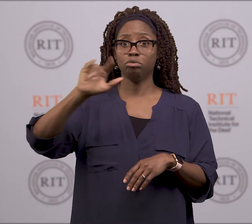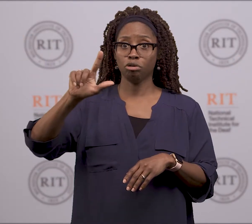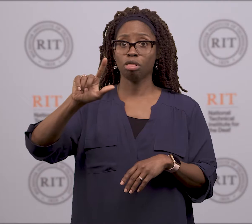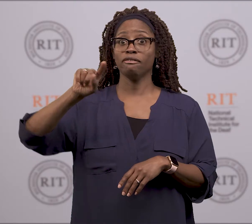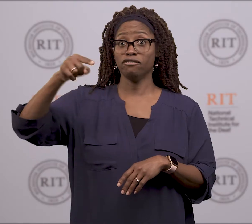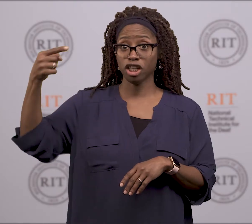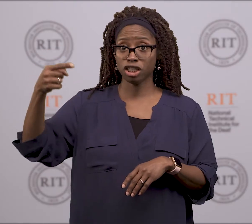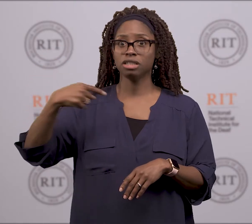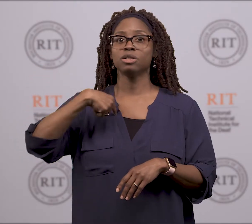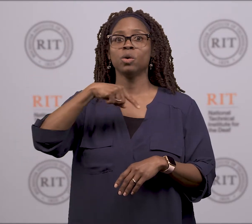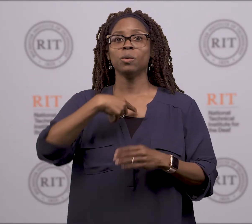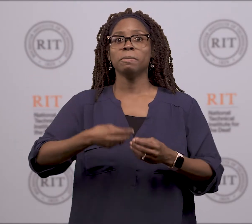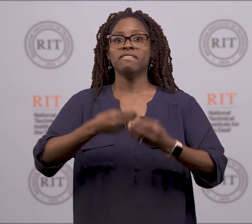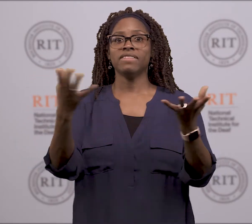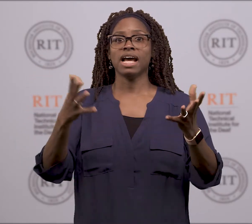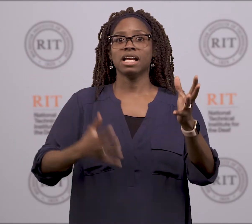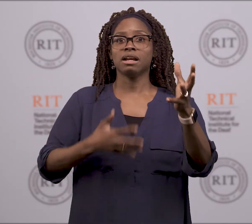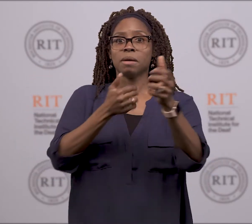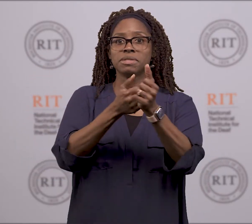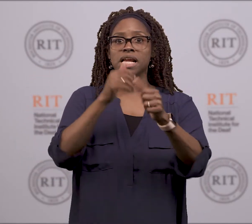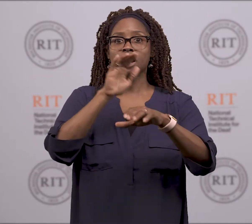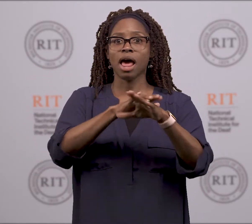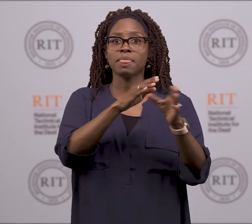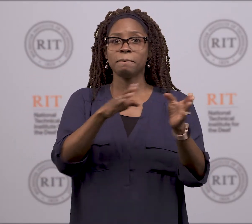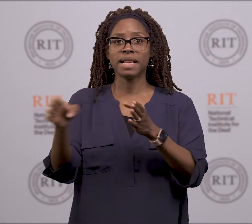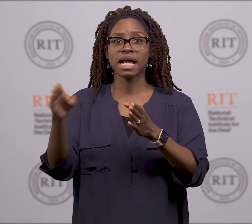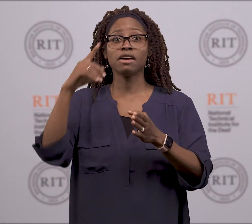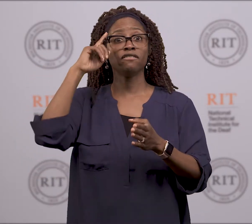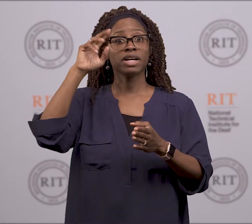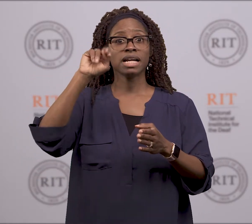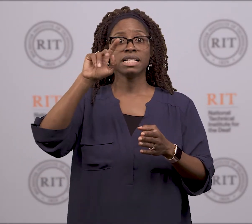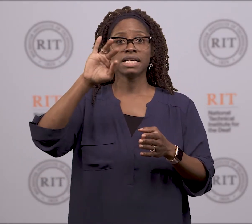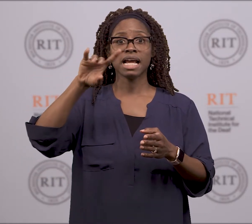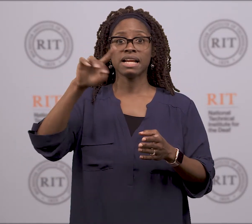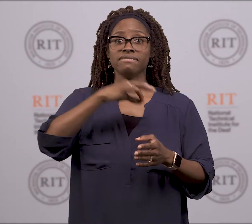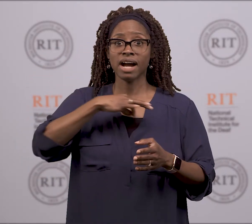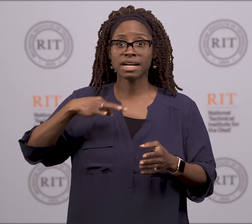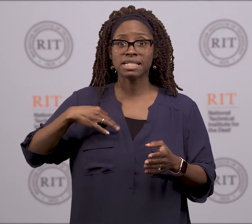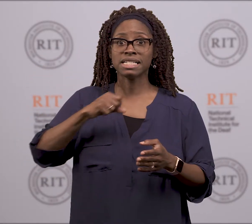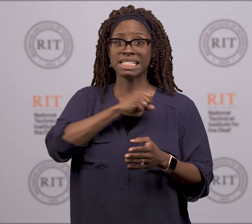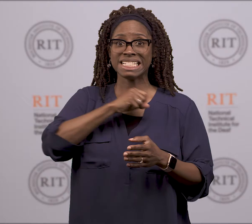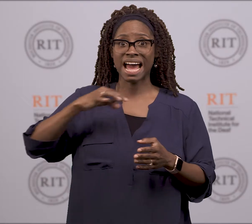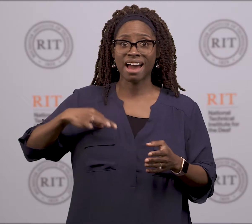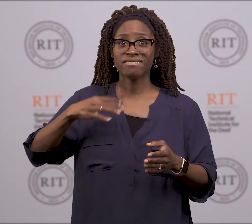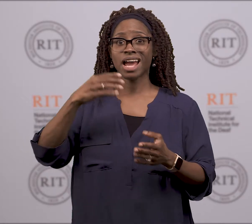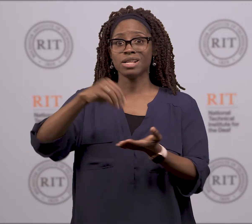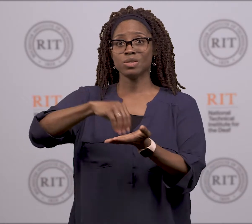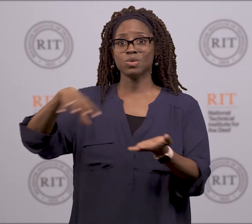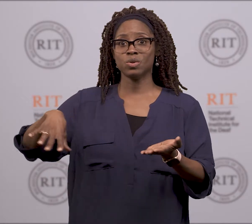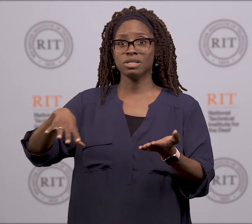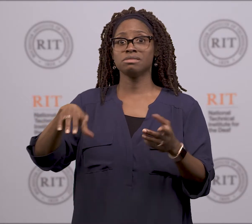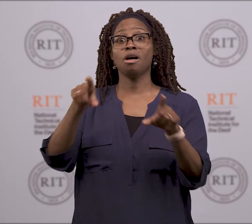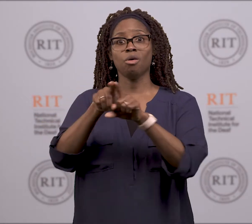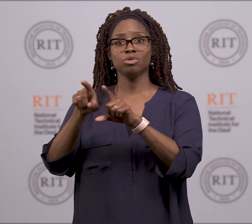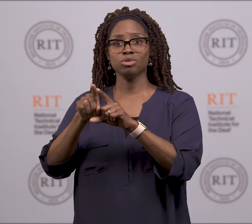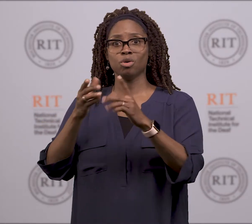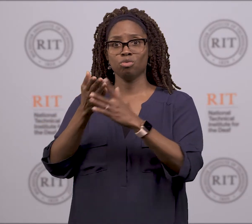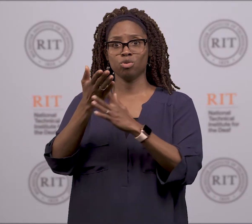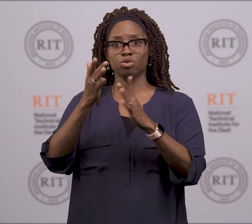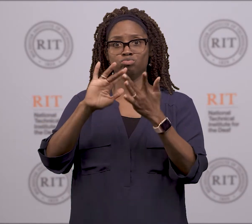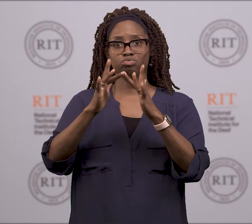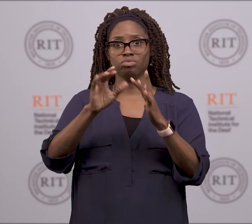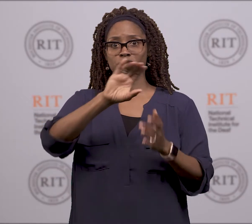On April 1, we provided an update on the plan for NTID faculty, staff, and students,